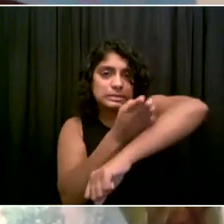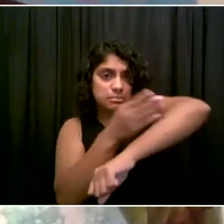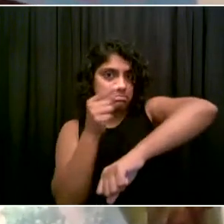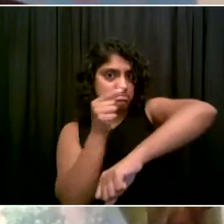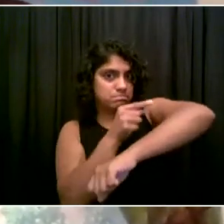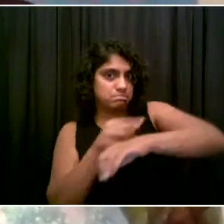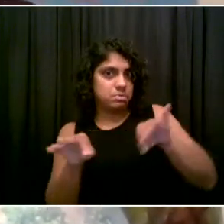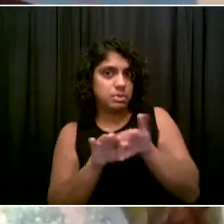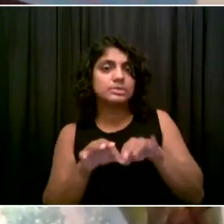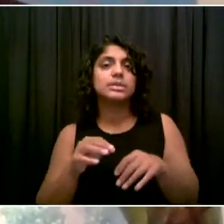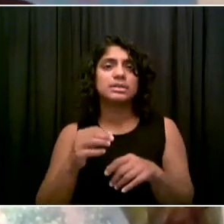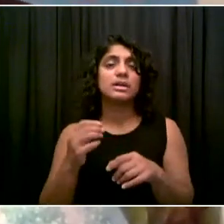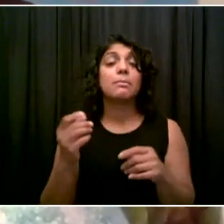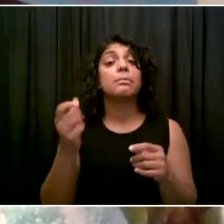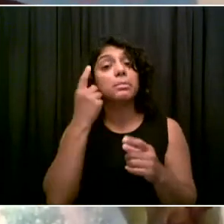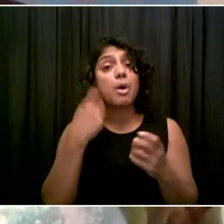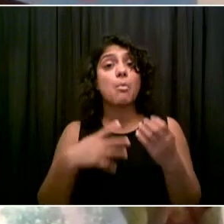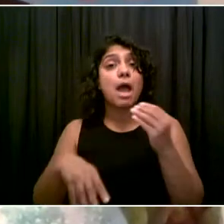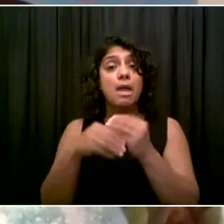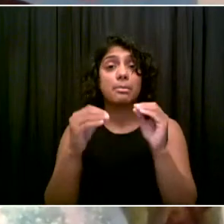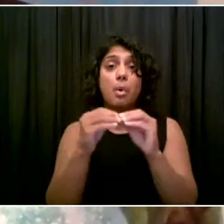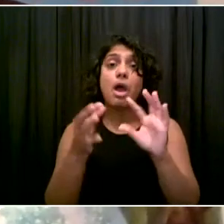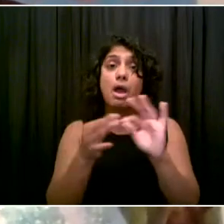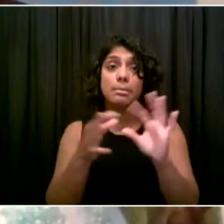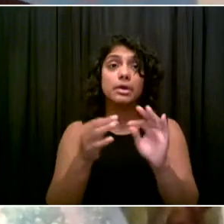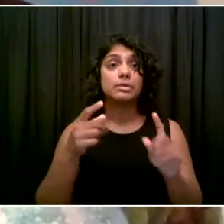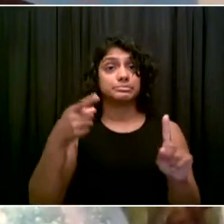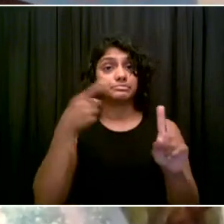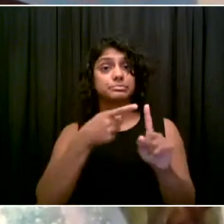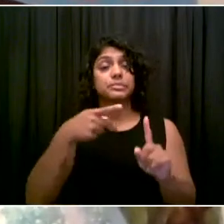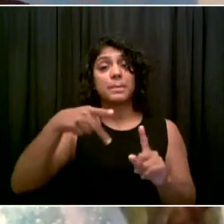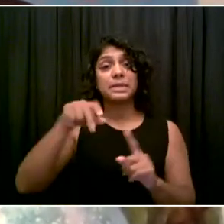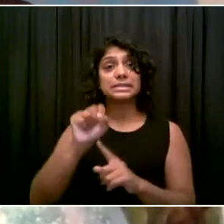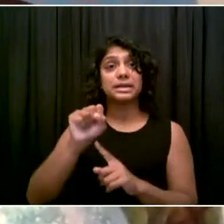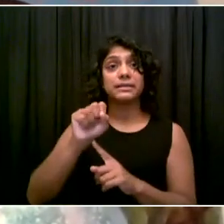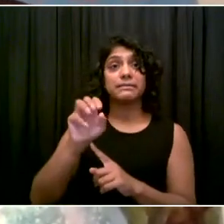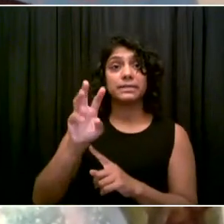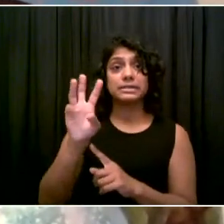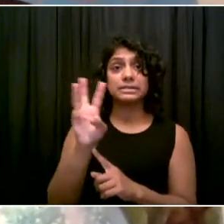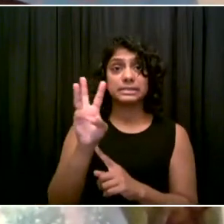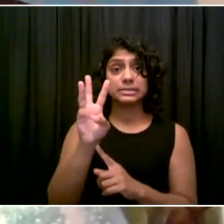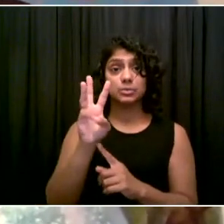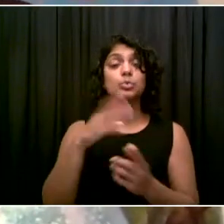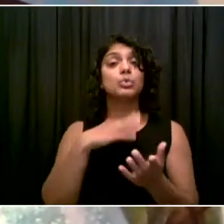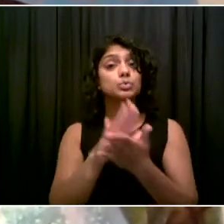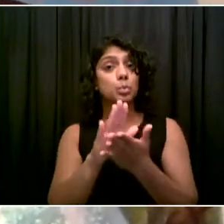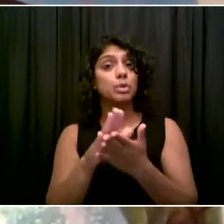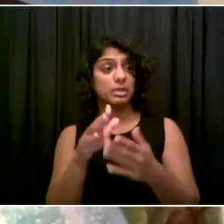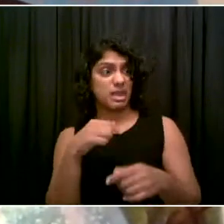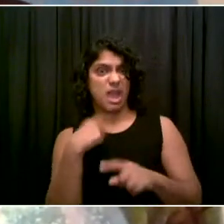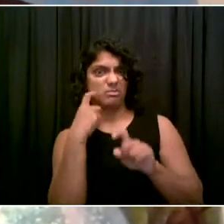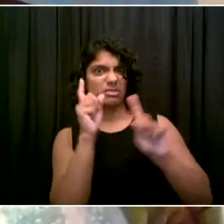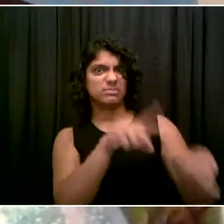THE MAYOR AND I WERE AT PS 6 THIS MORNING WE WERE ABLE TO WELCOME FAMILIES